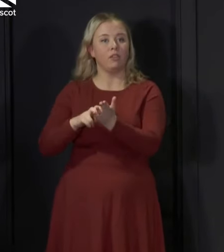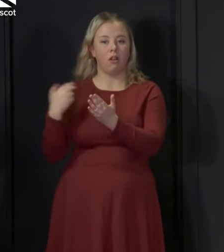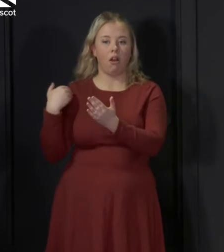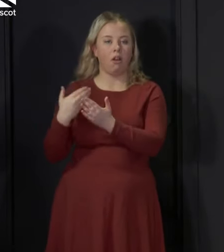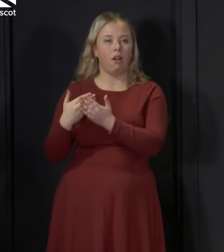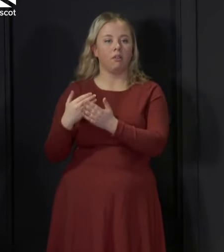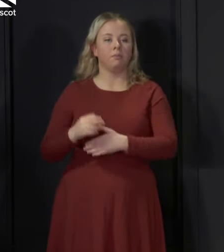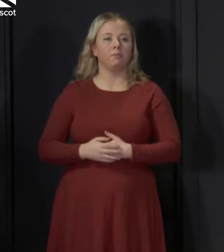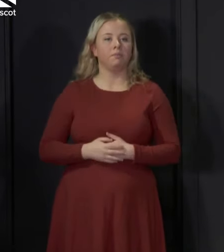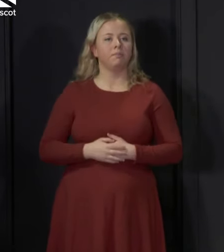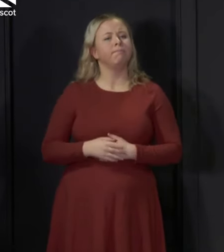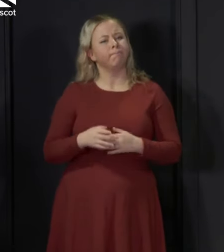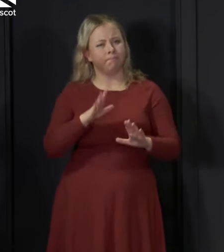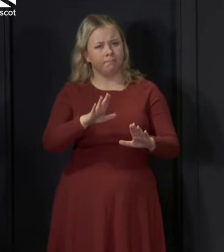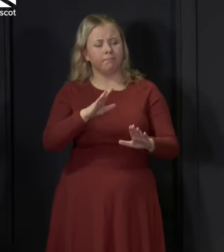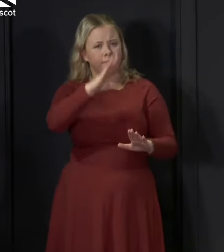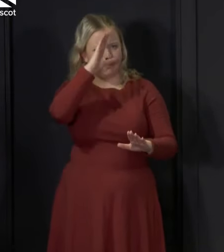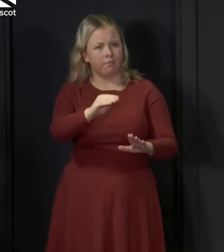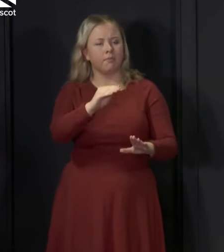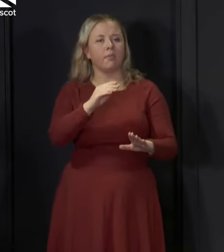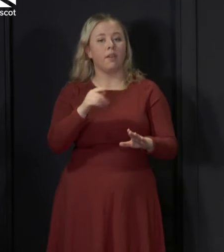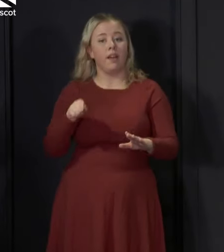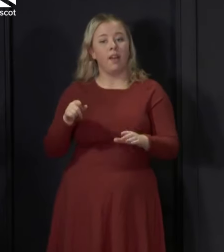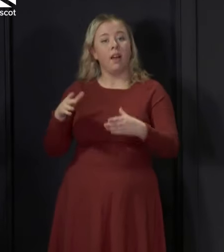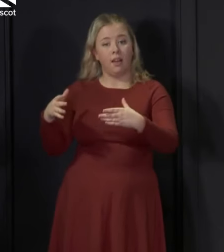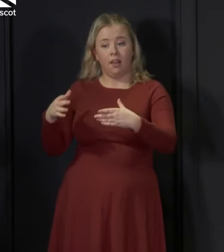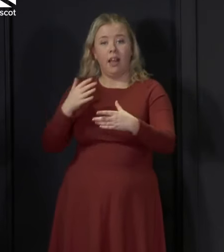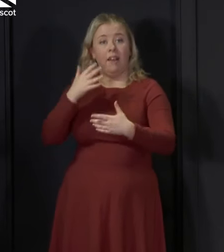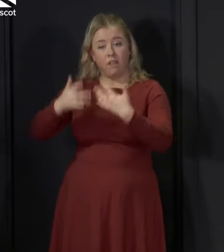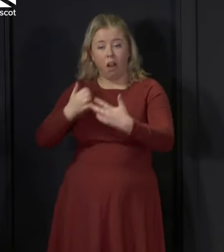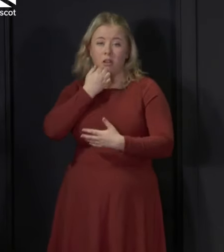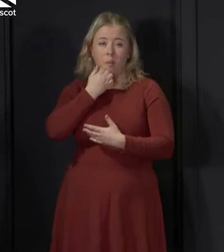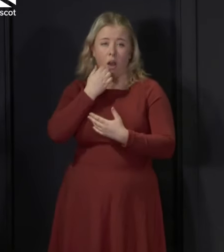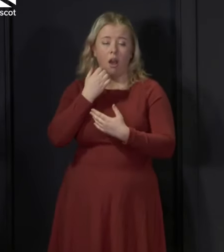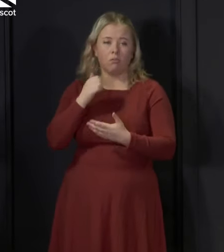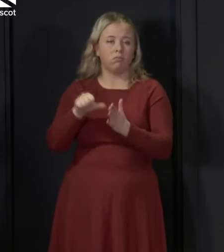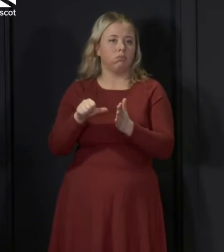Now, as I said a moment ago, these figures are difficult to hear and they are of course